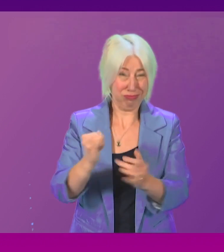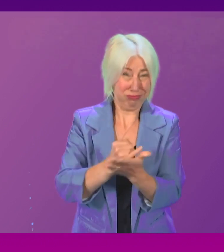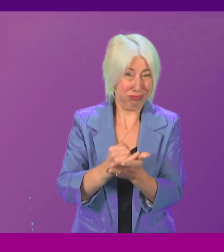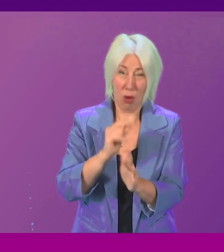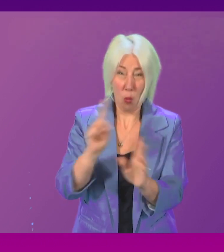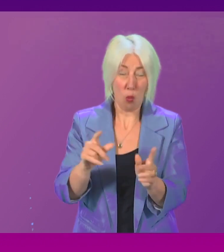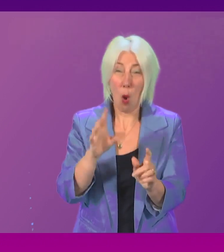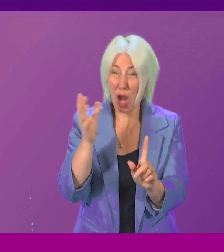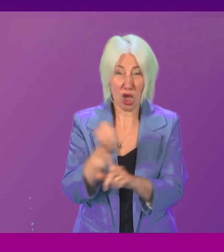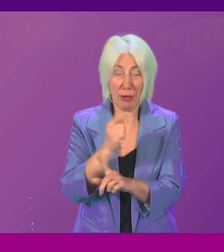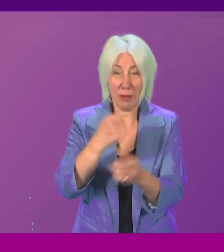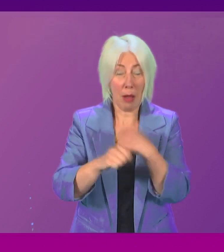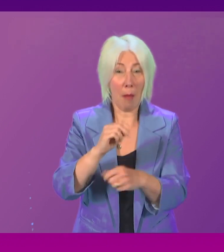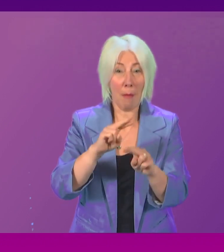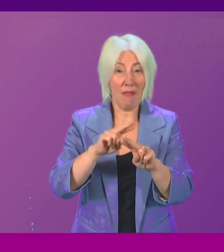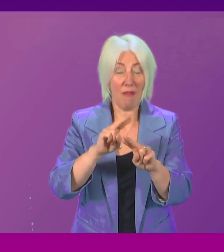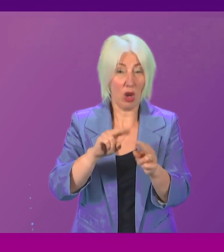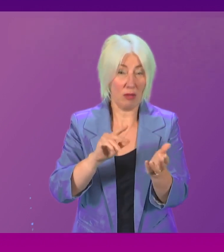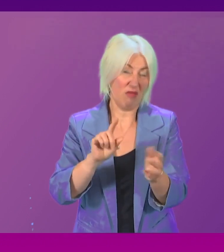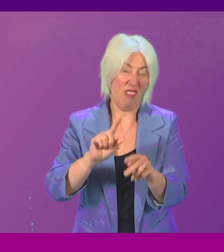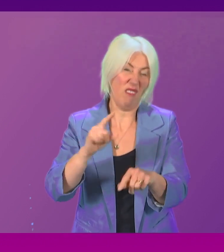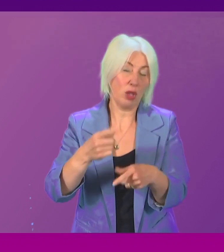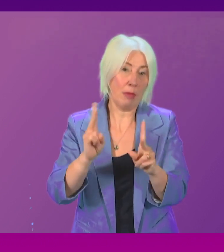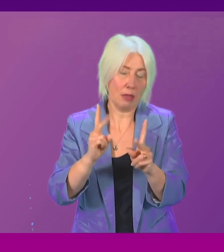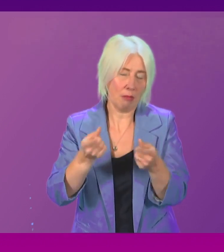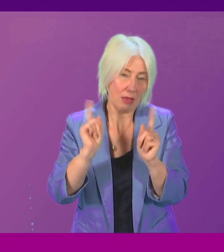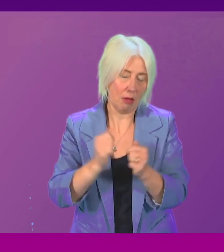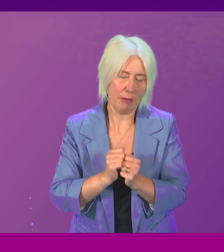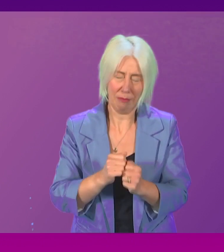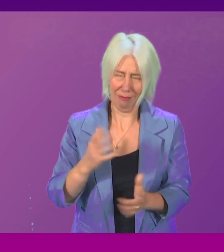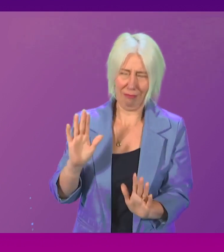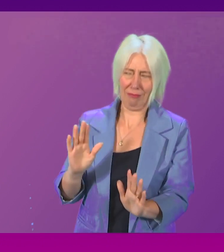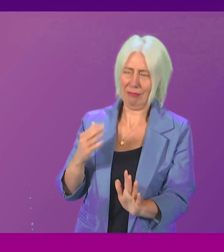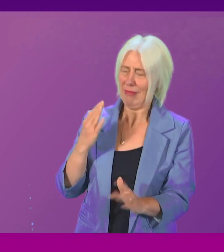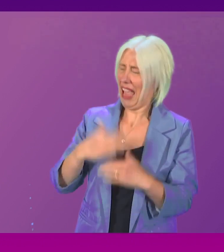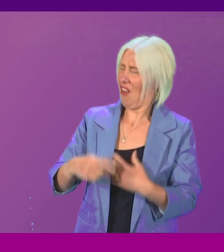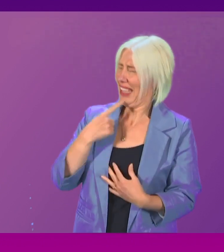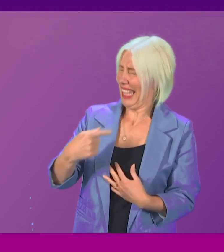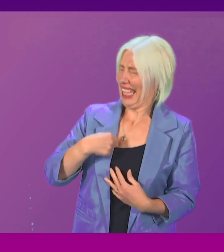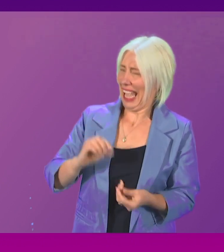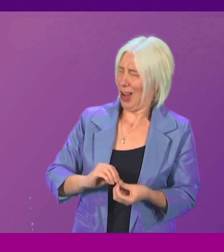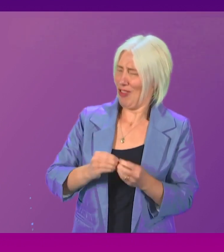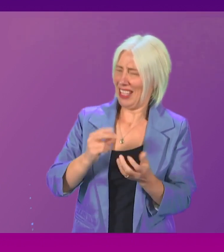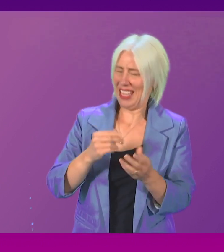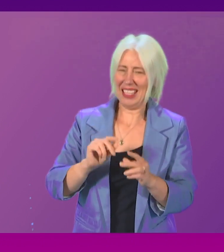First, I never claimed to have created the national health service, but what I will claim